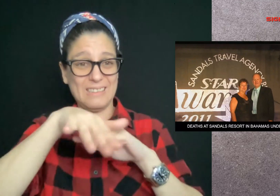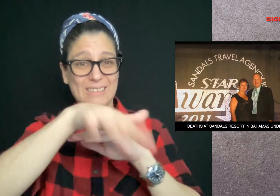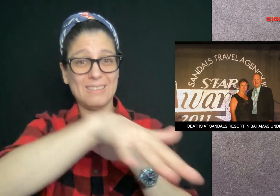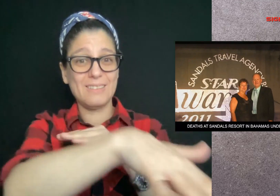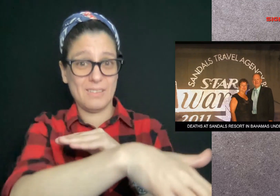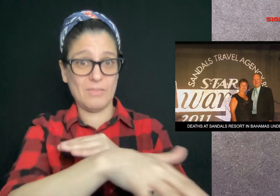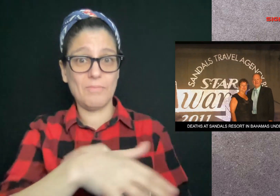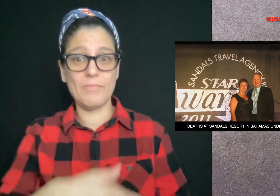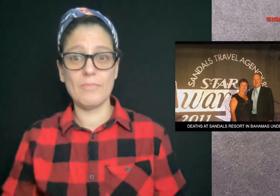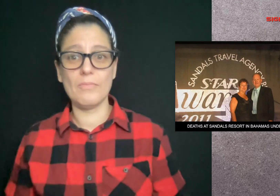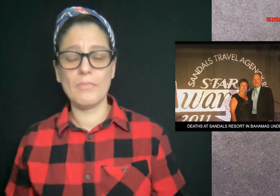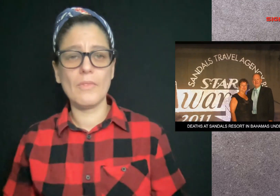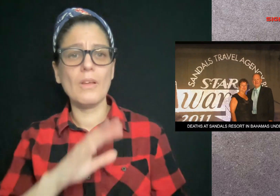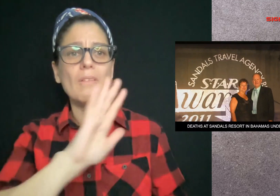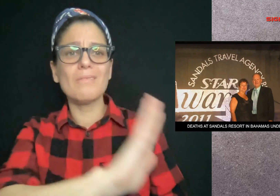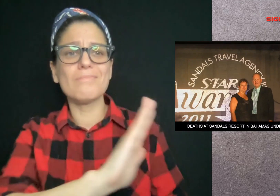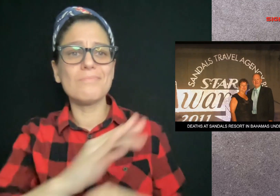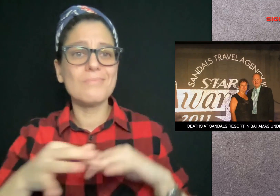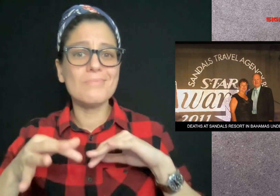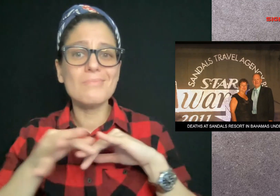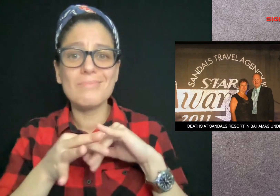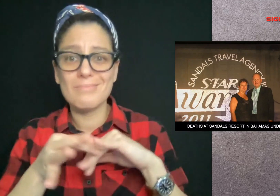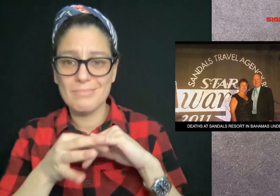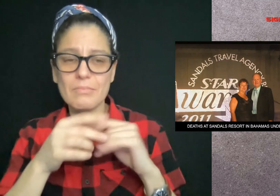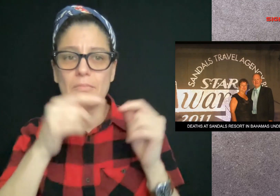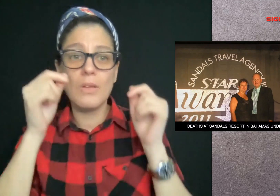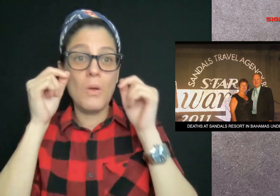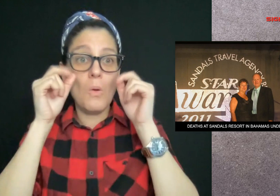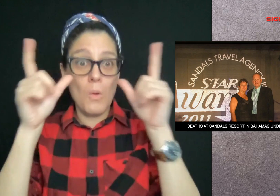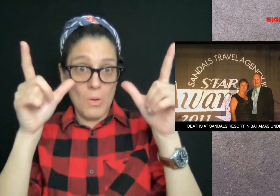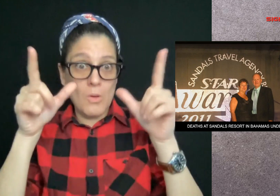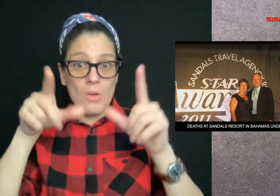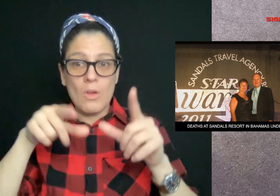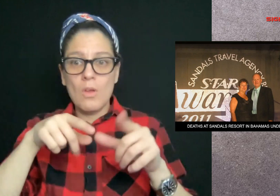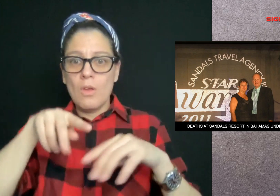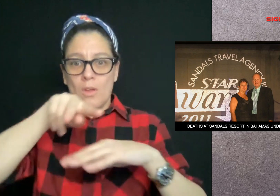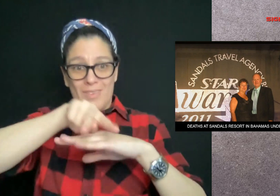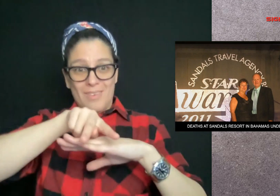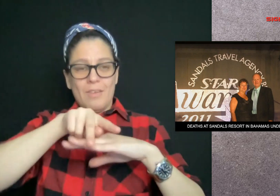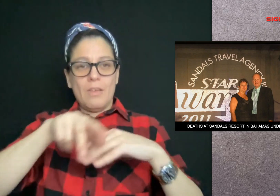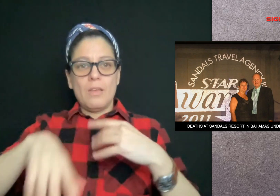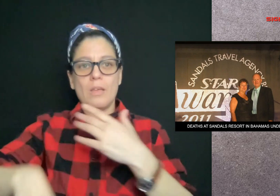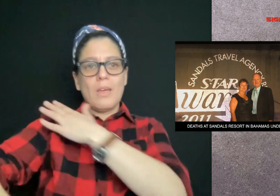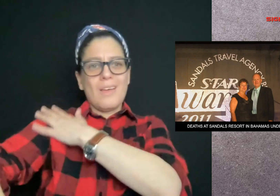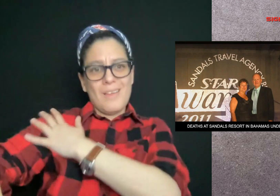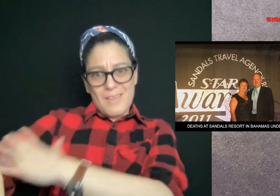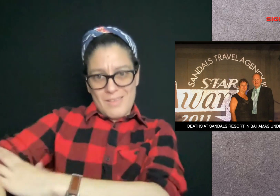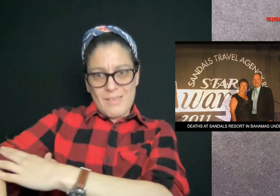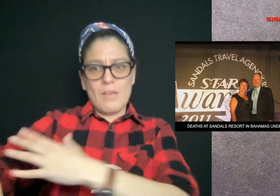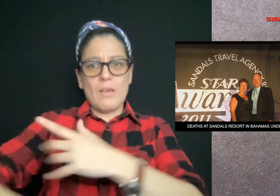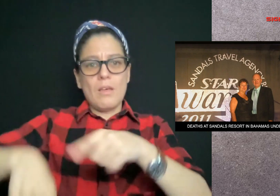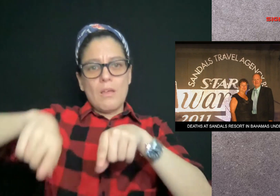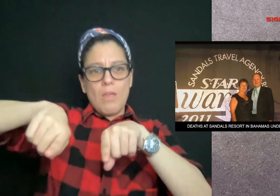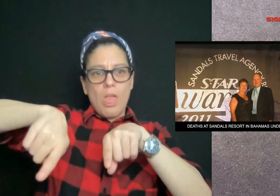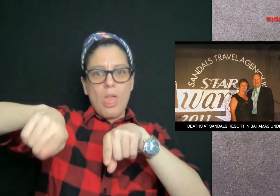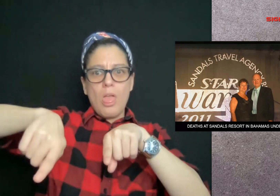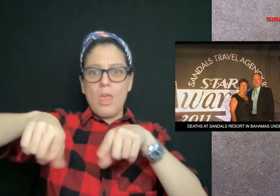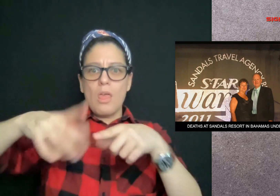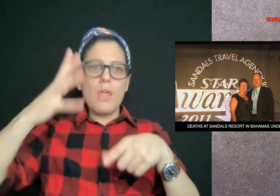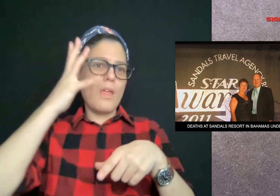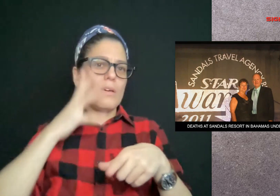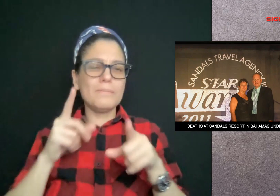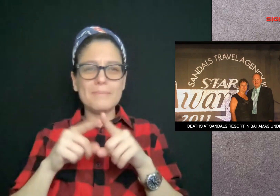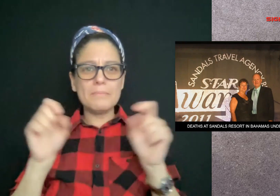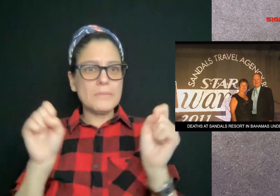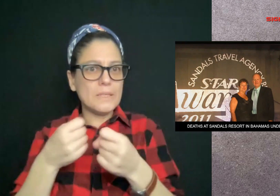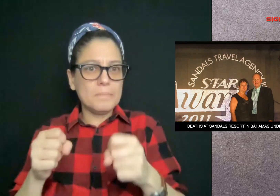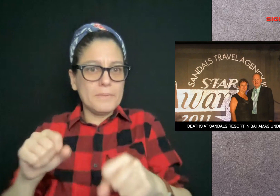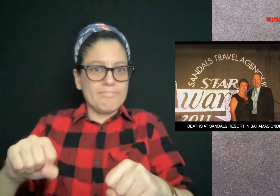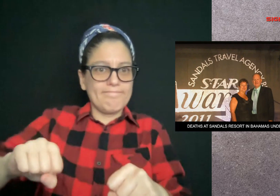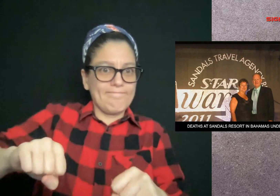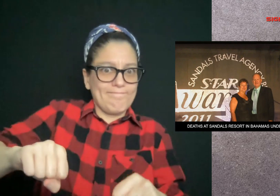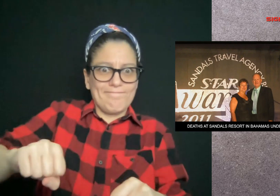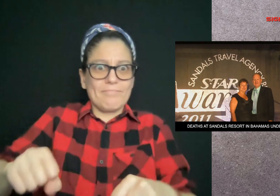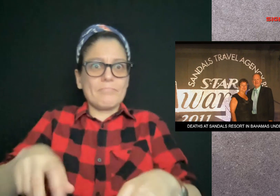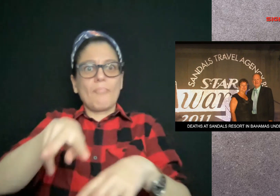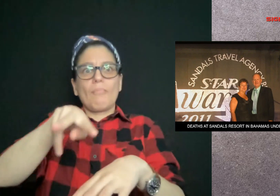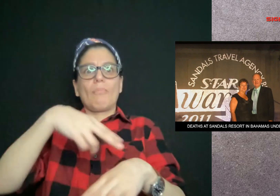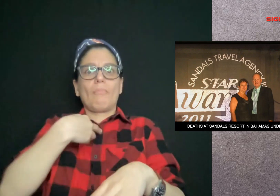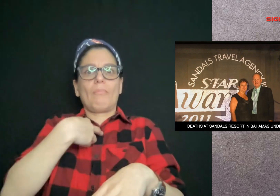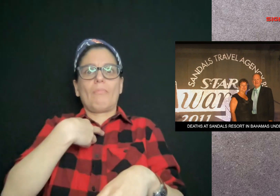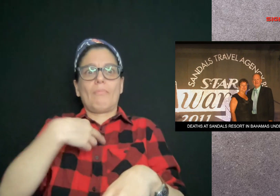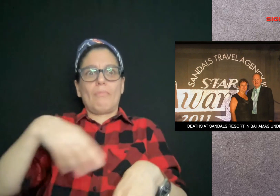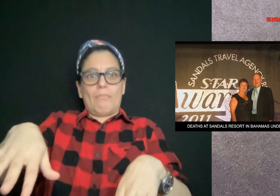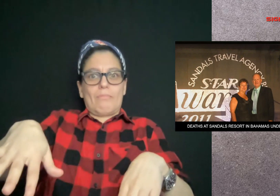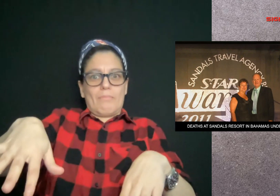villa his wife says she woke up with swollen legs